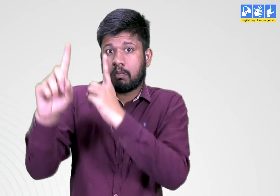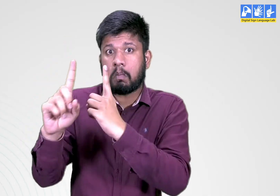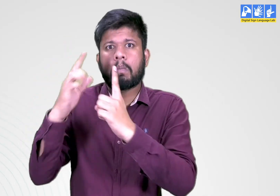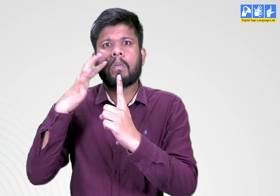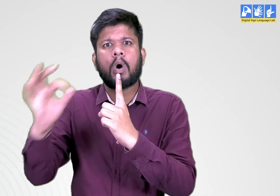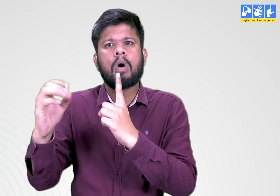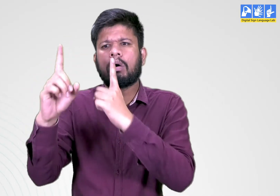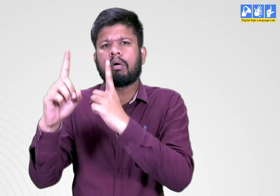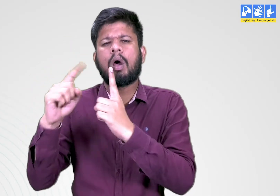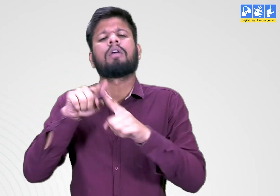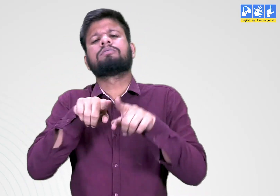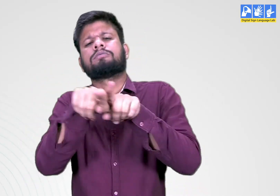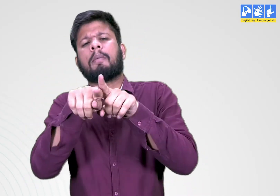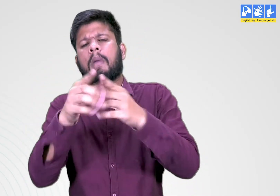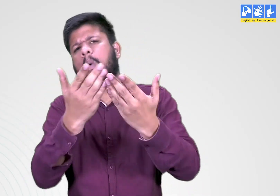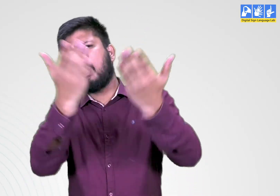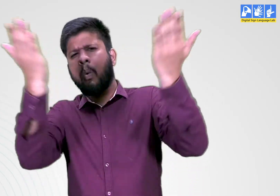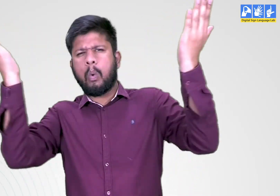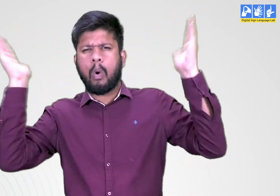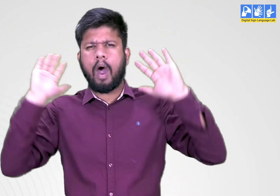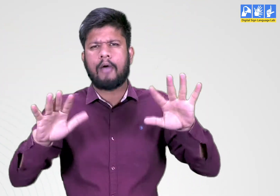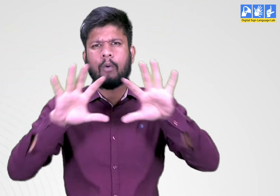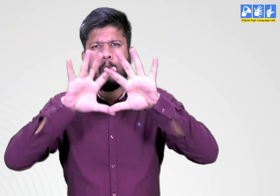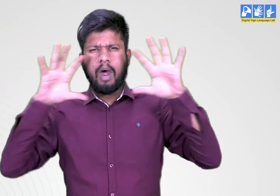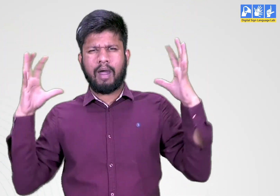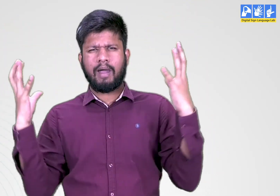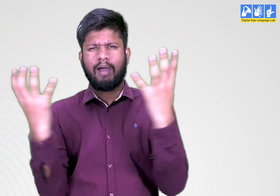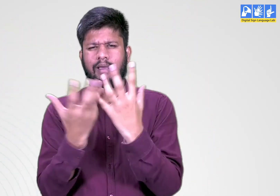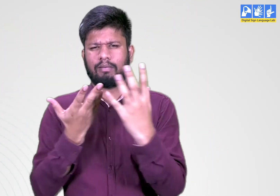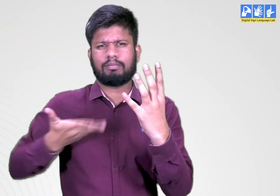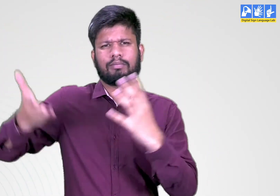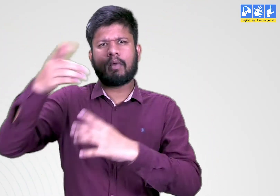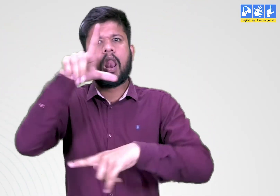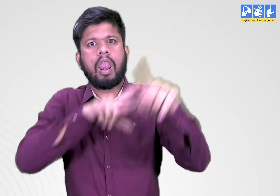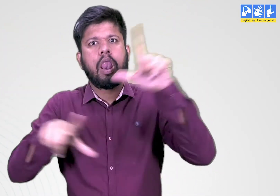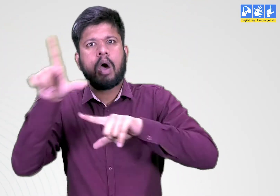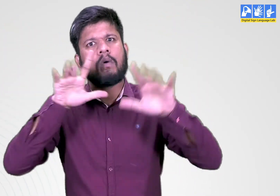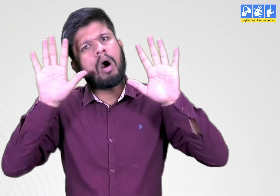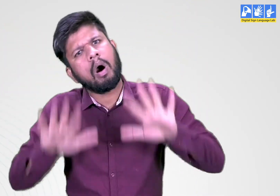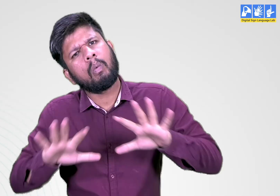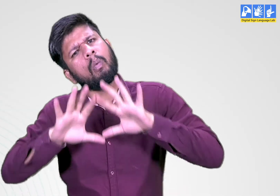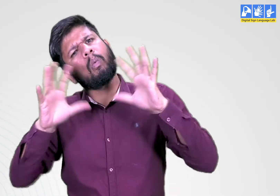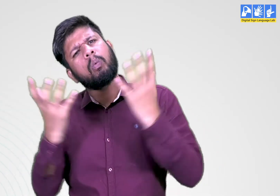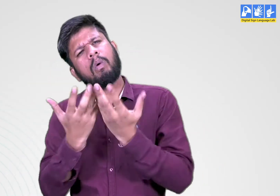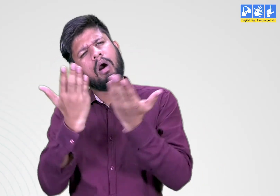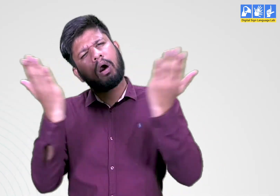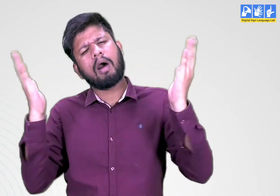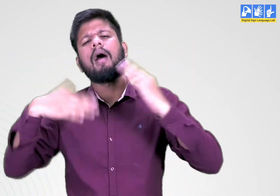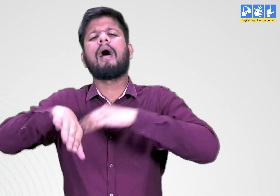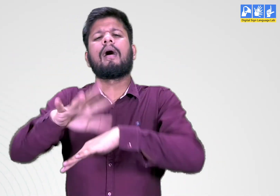Language is an umbrella term which consists of various languages